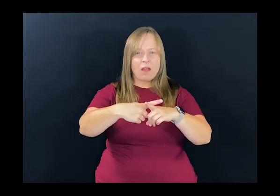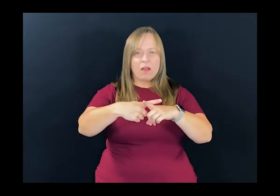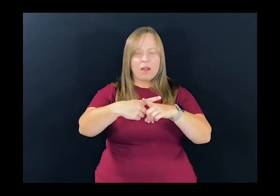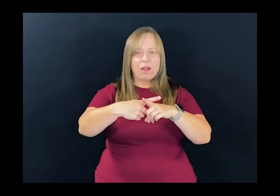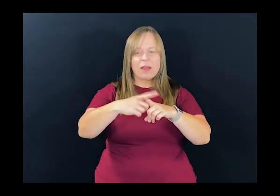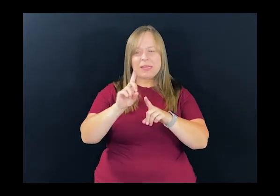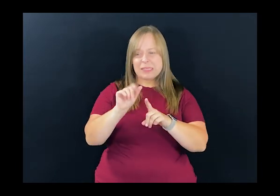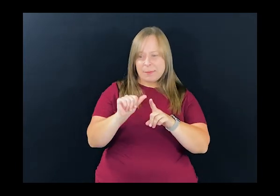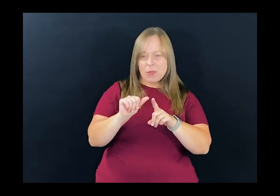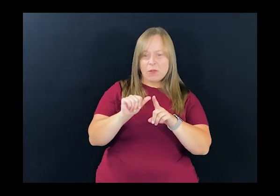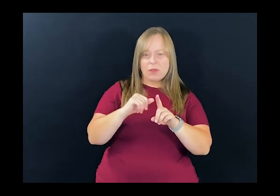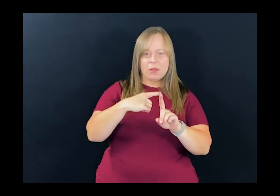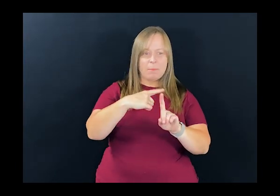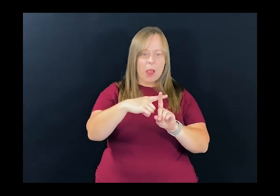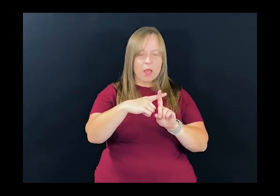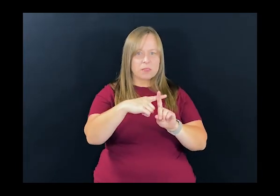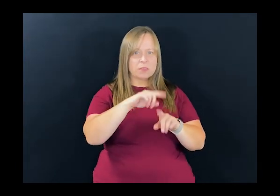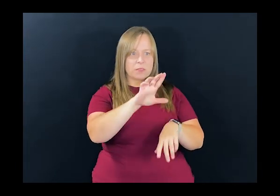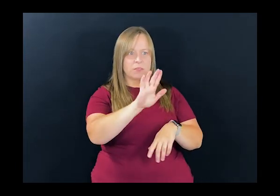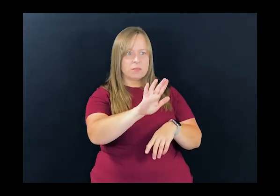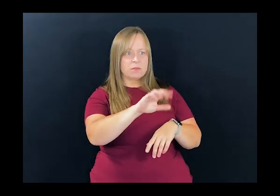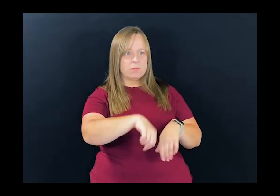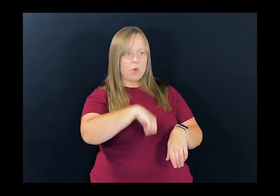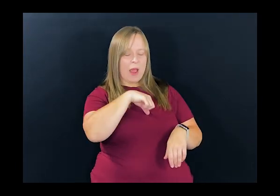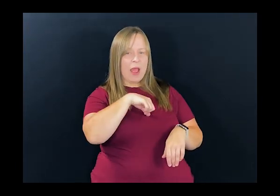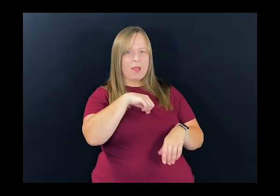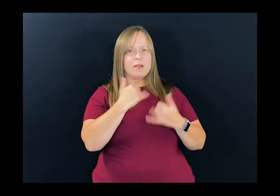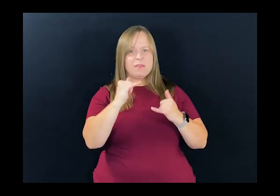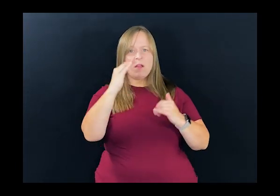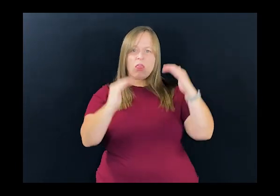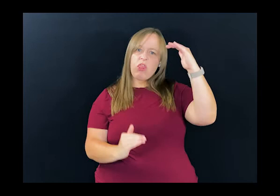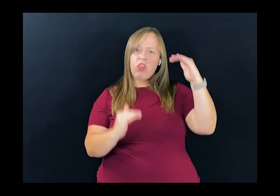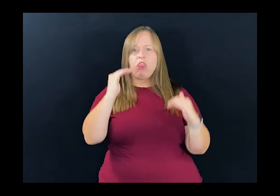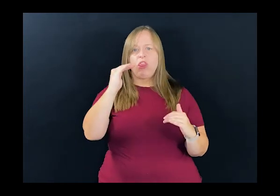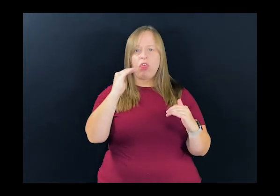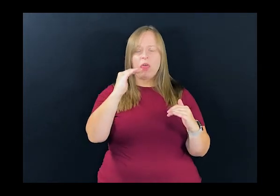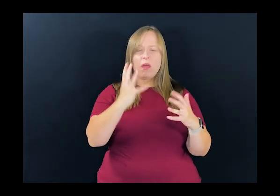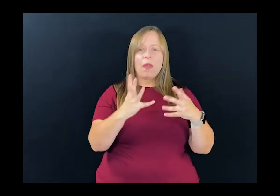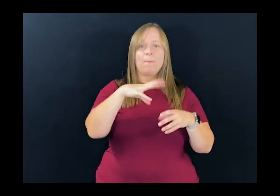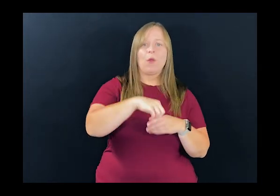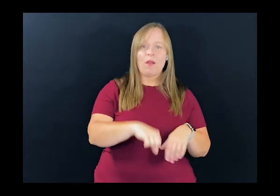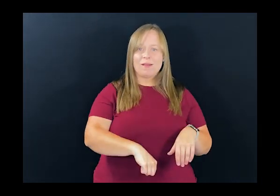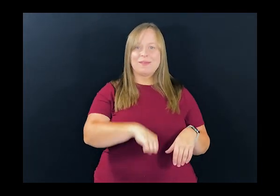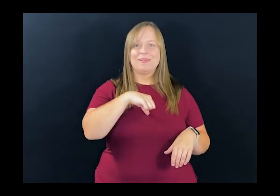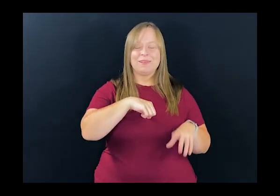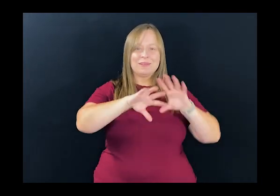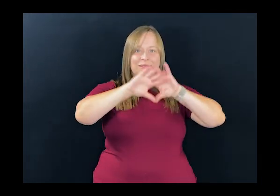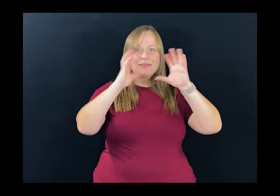of disability still makes you disenfranchised even though you're a part of this big